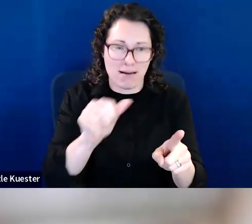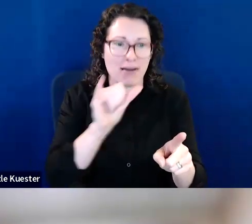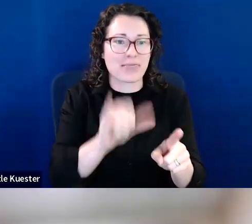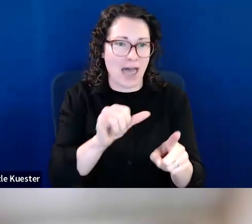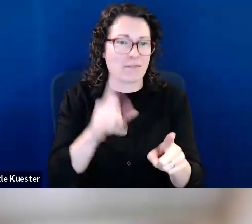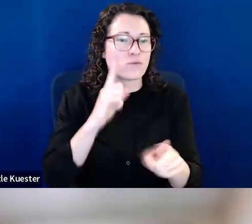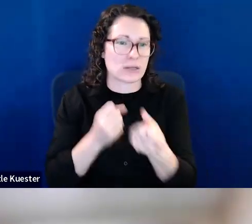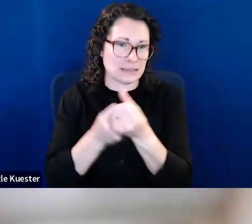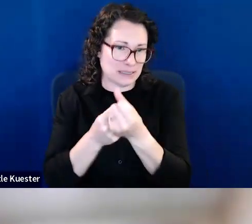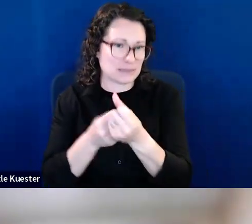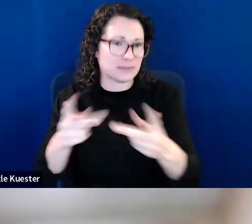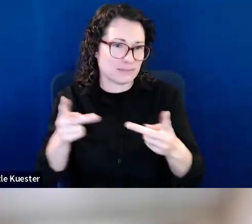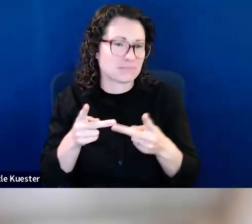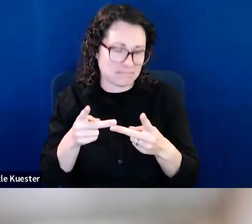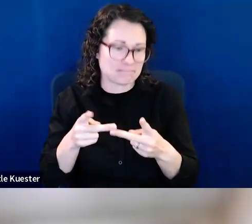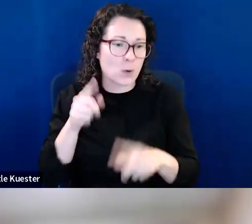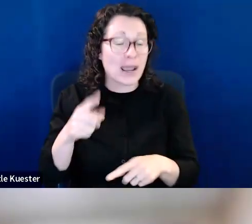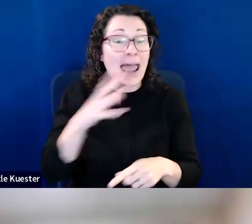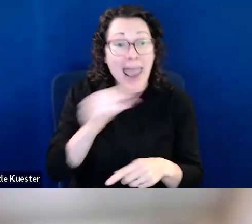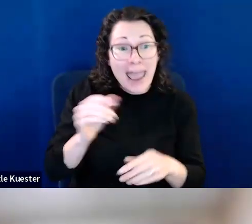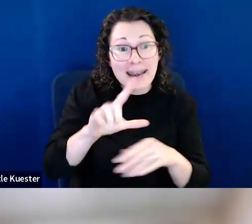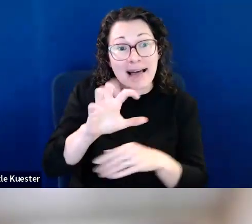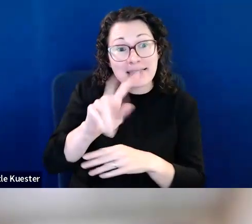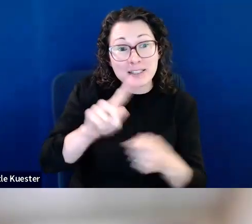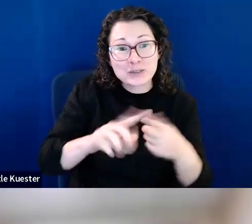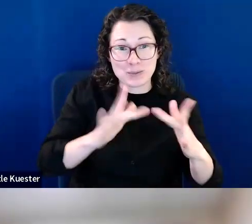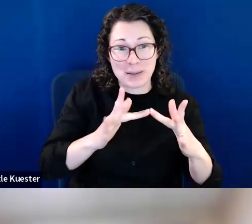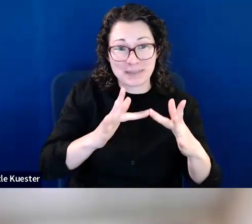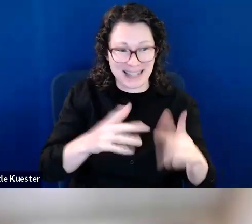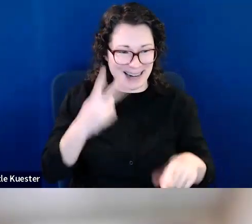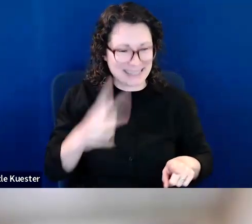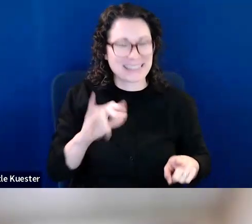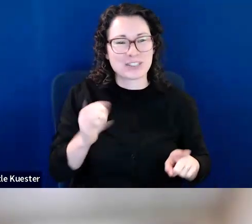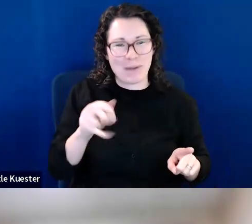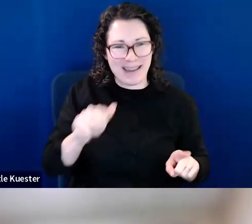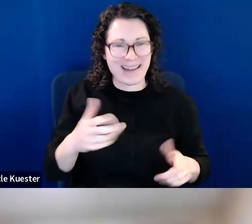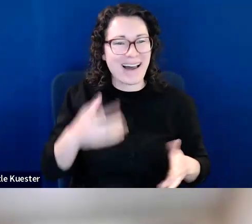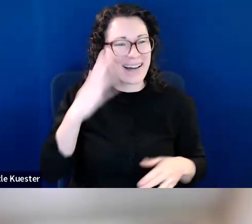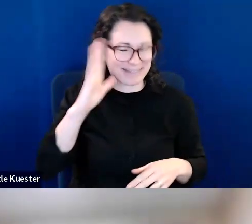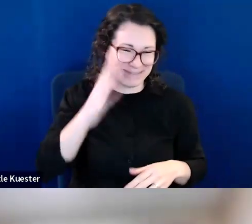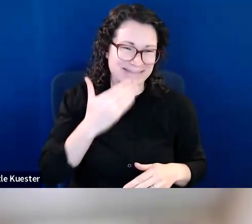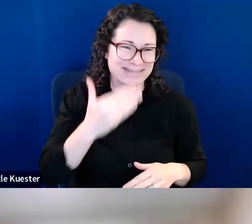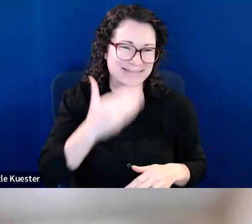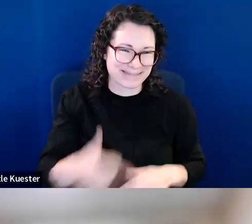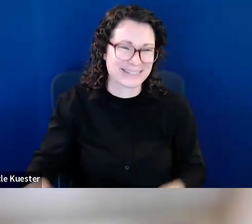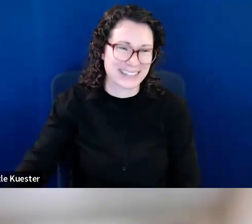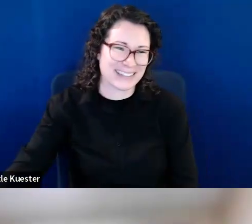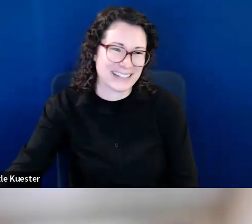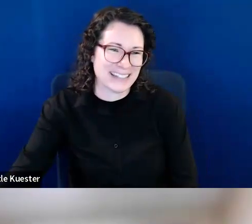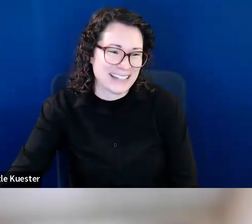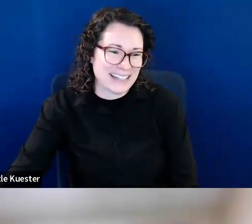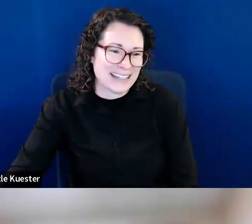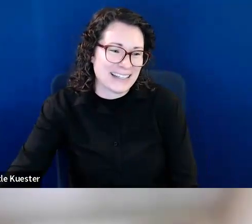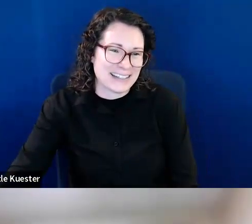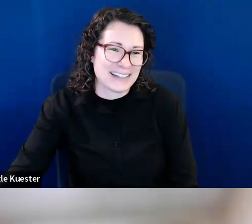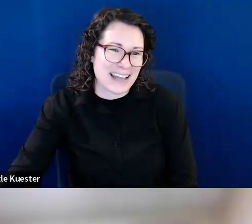a screen share or something to their website or something. I Oh, I see Joanna here. Hi, Joanna.